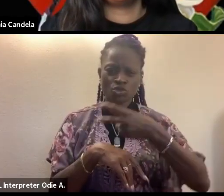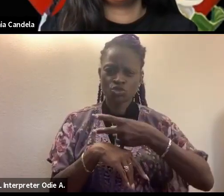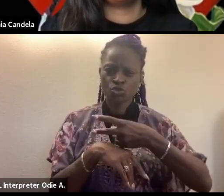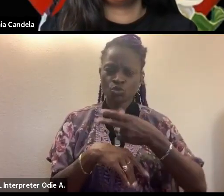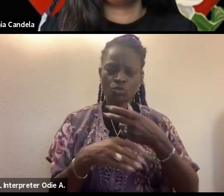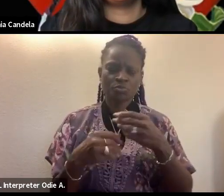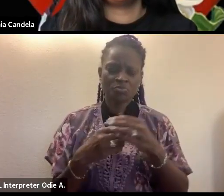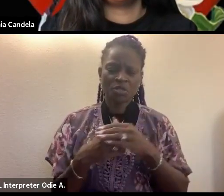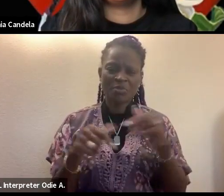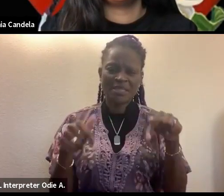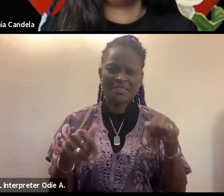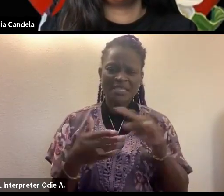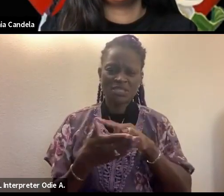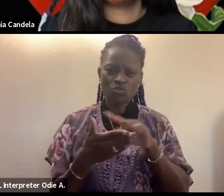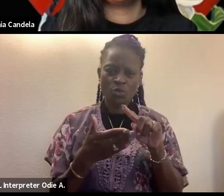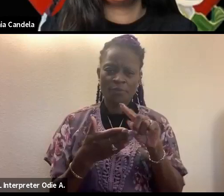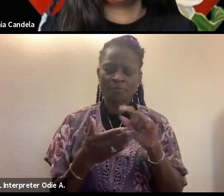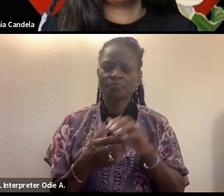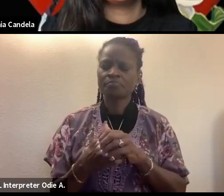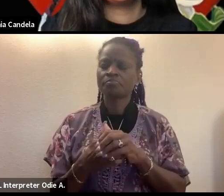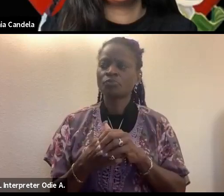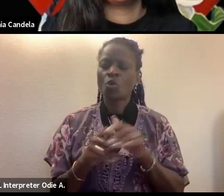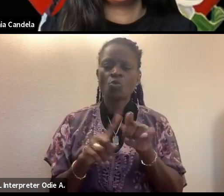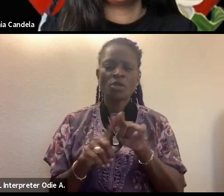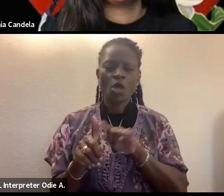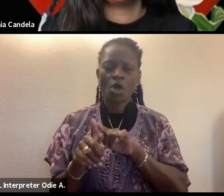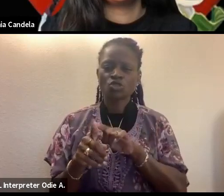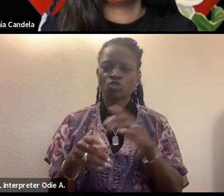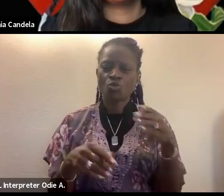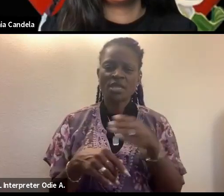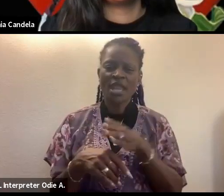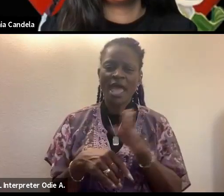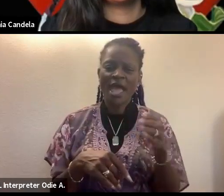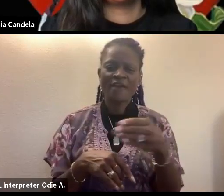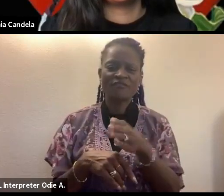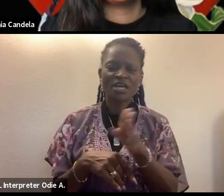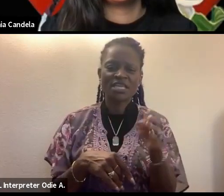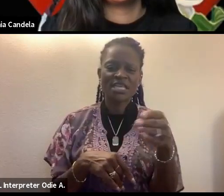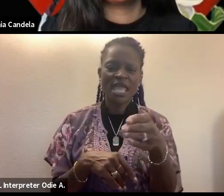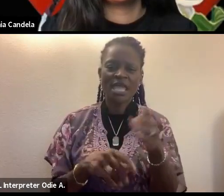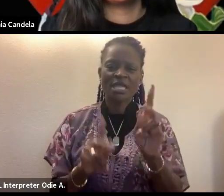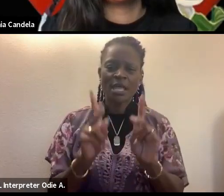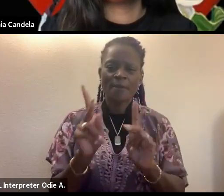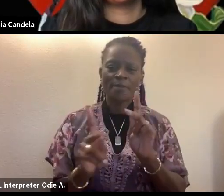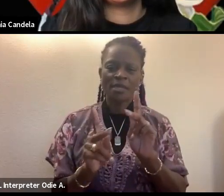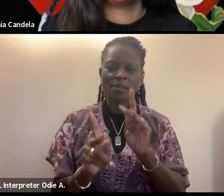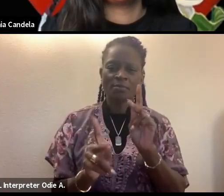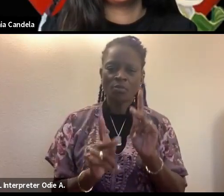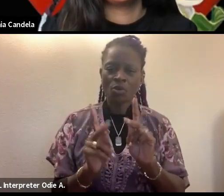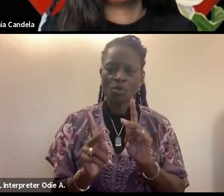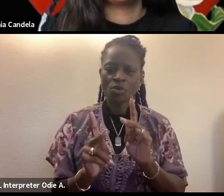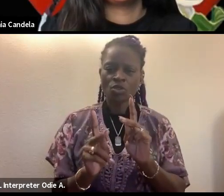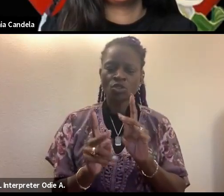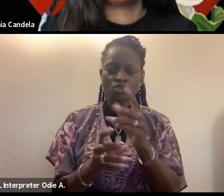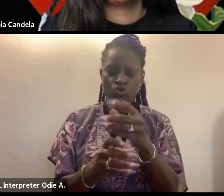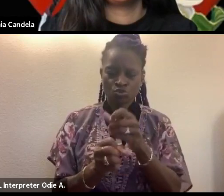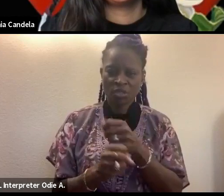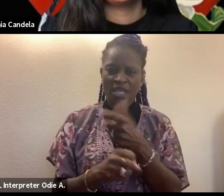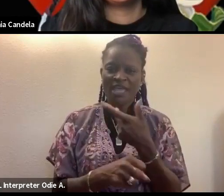We also navigate people through our main phone lines to be able to get access to vaccines and testing.